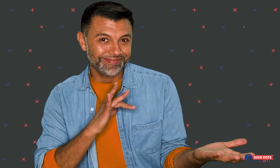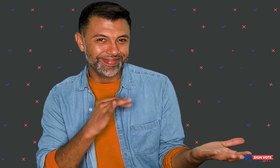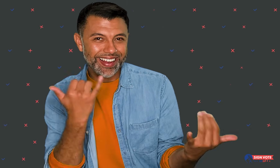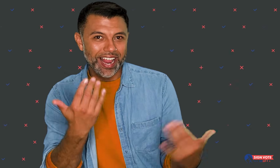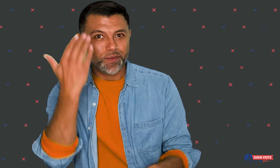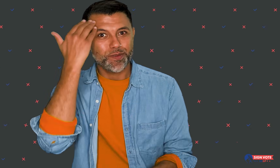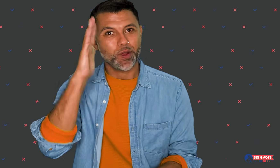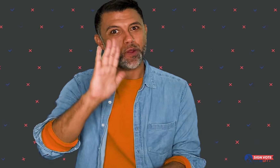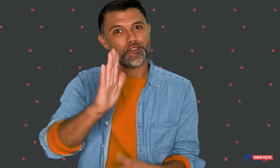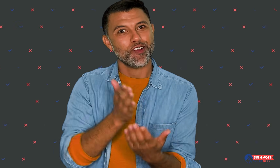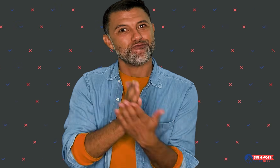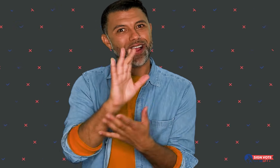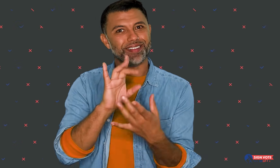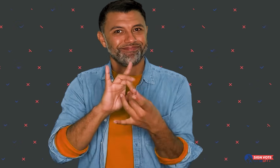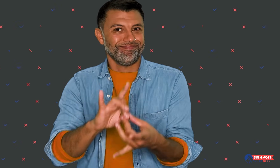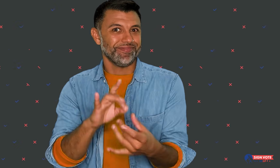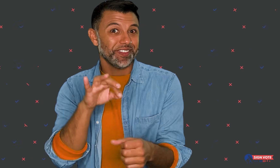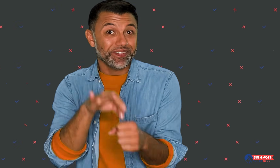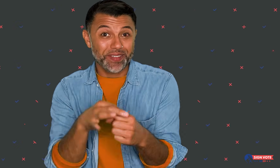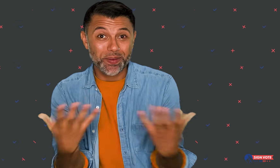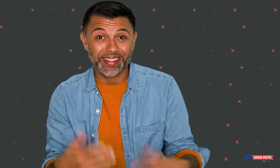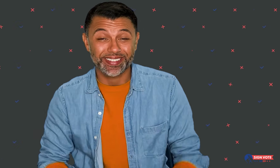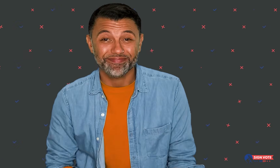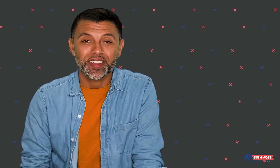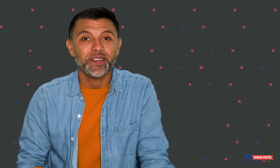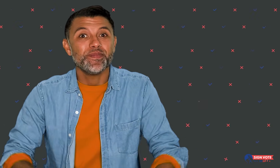And there you have it! Now you know your rights surrounding voting.